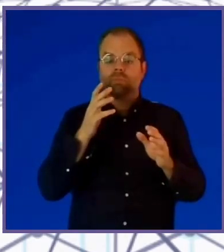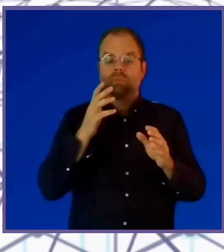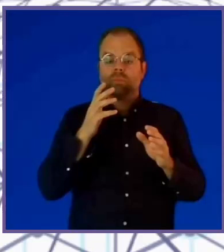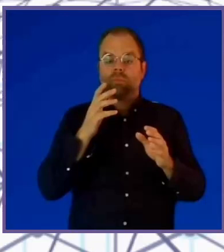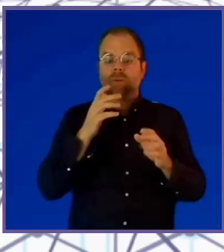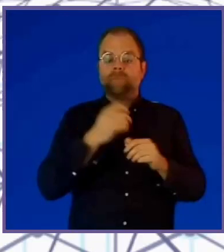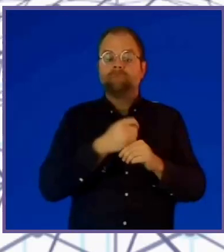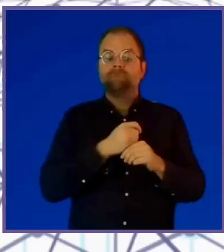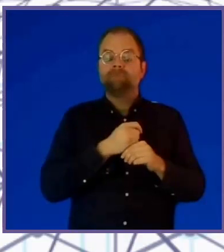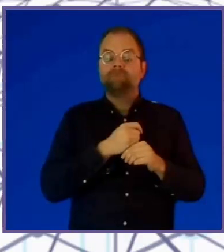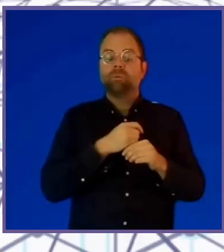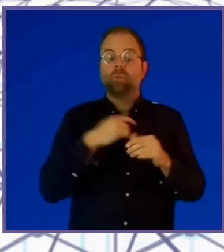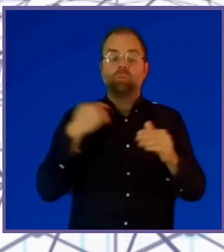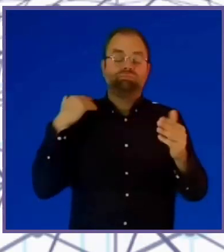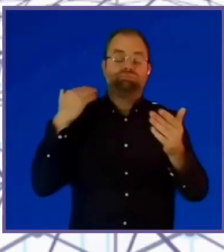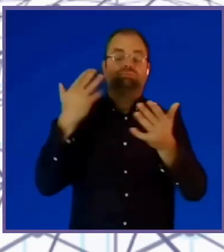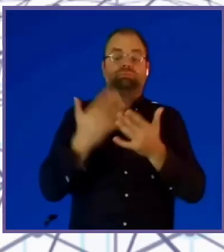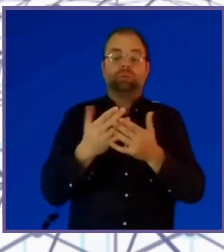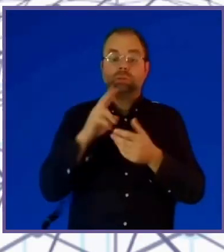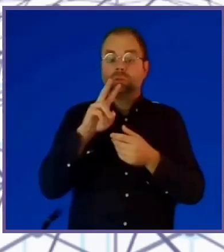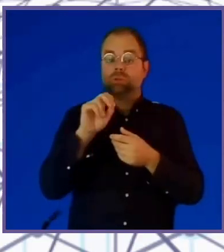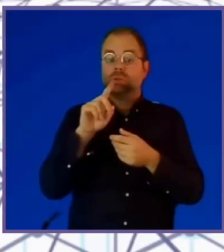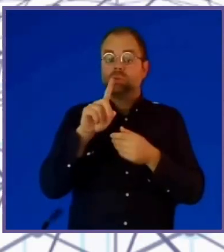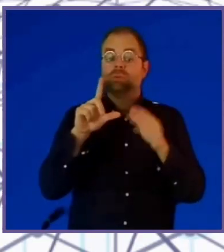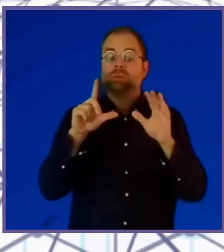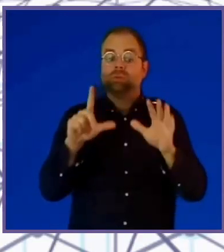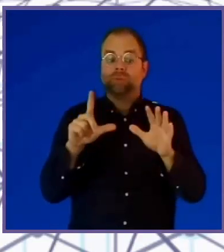tools.